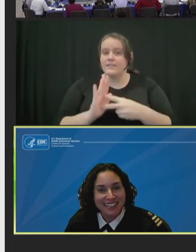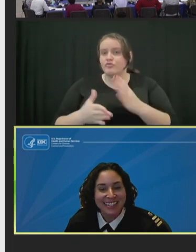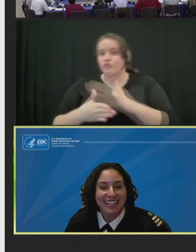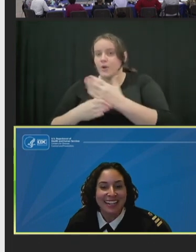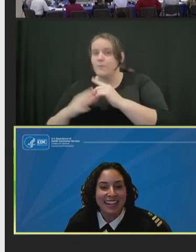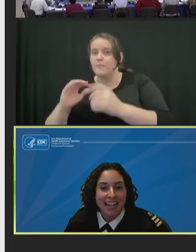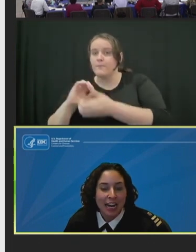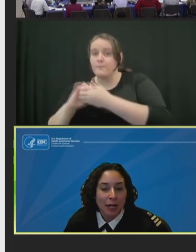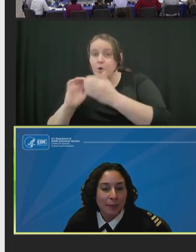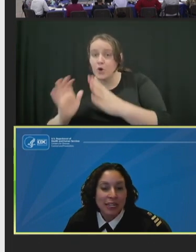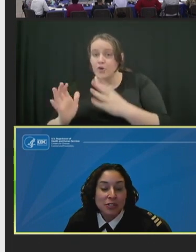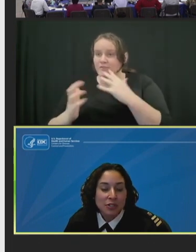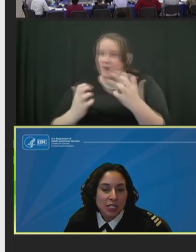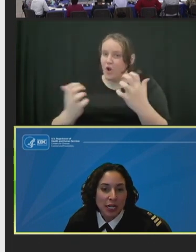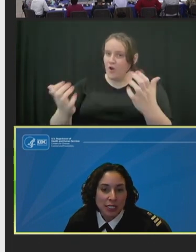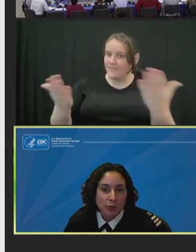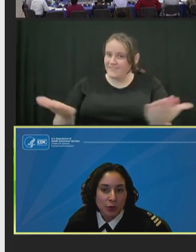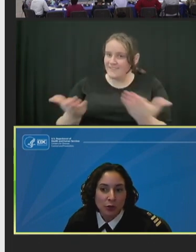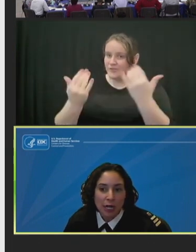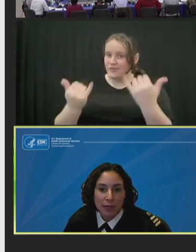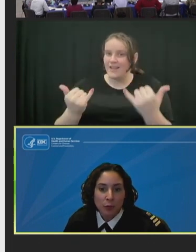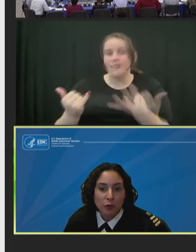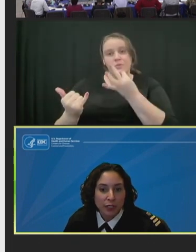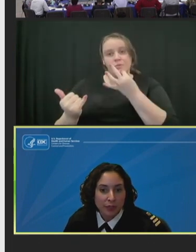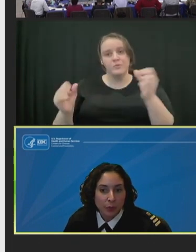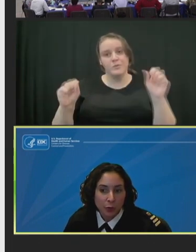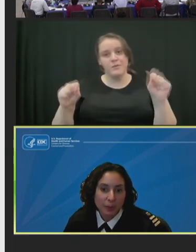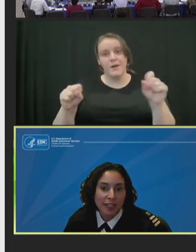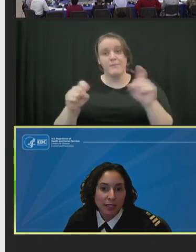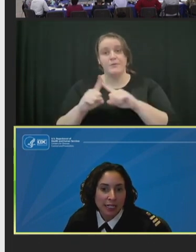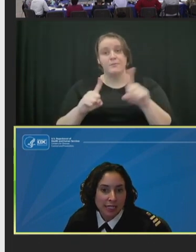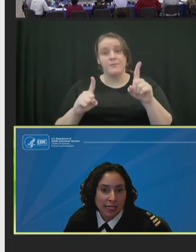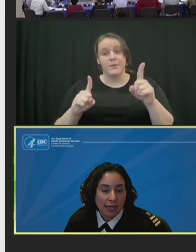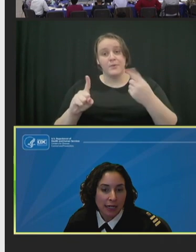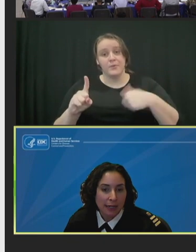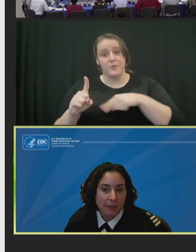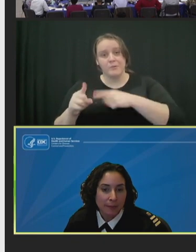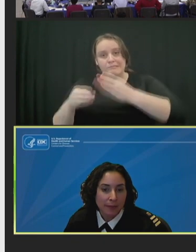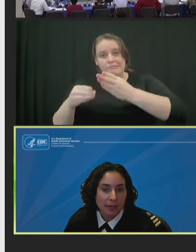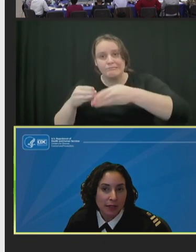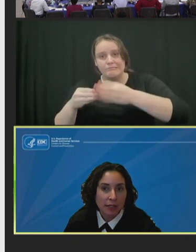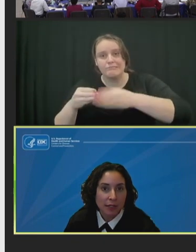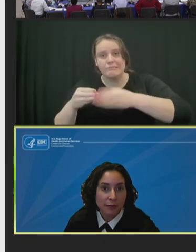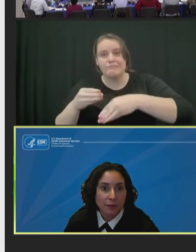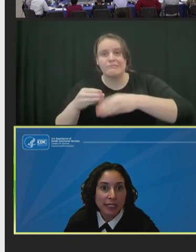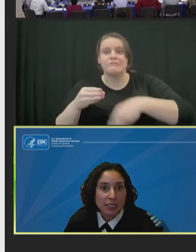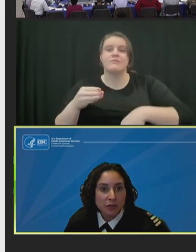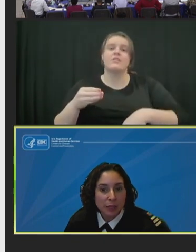today, as soon as possible. We're really -- we're finalizing the findings from the